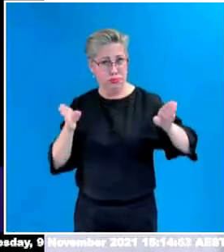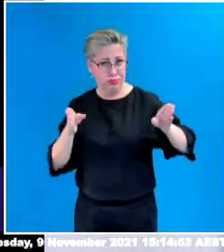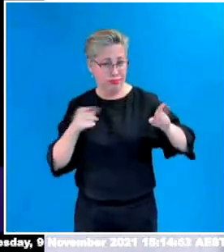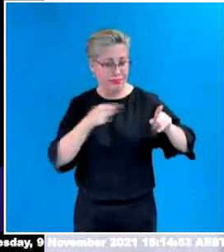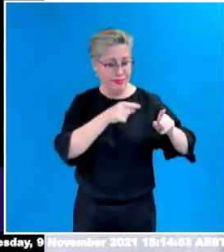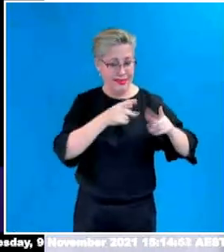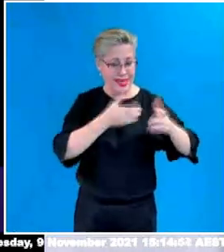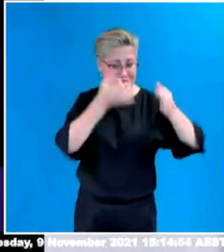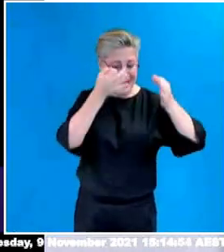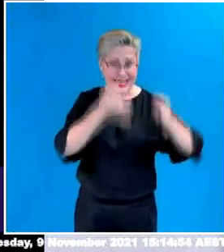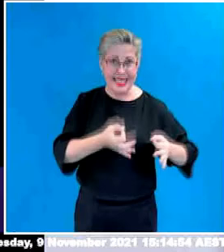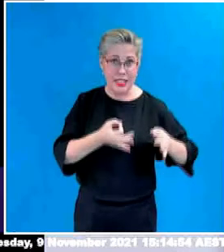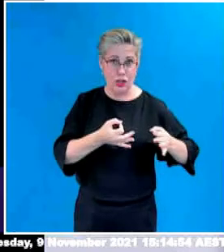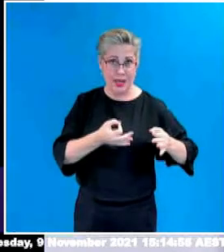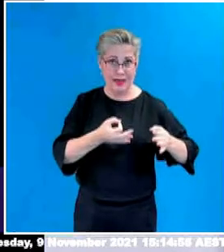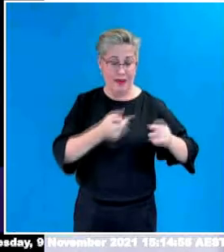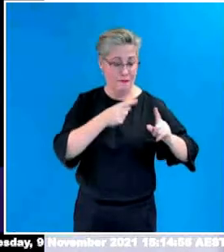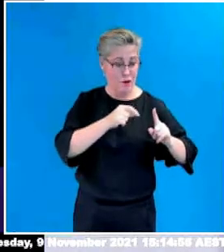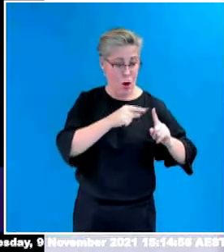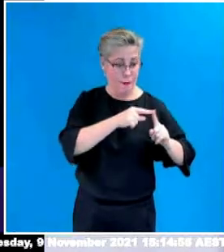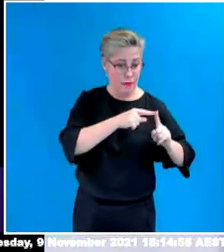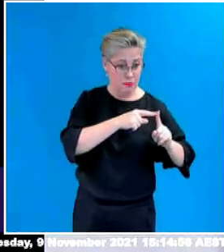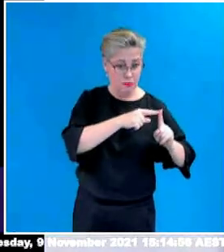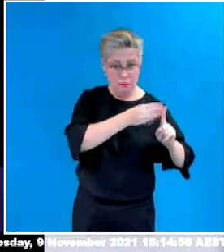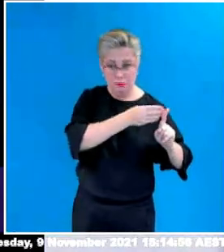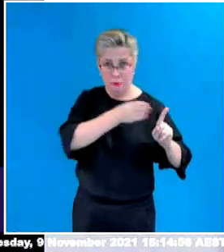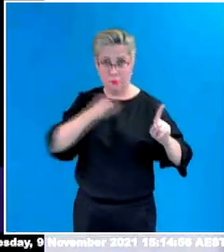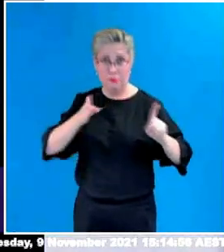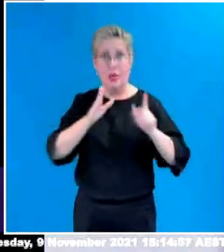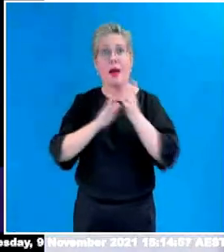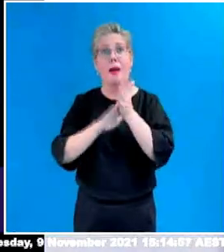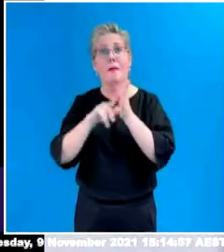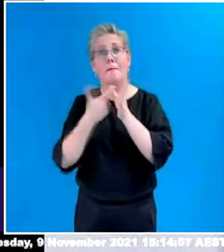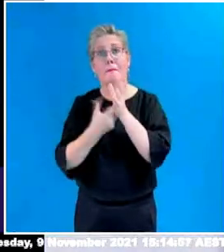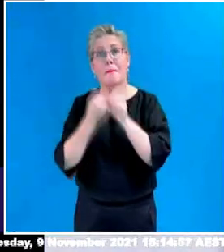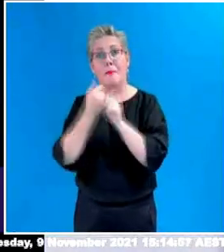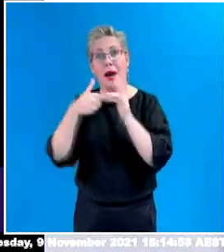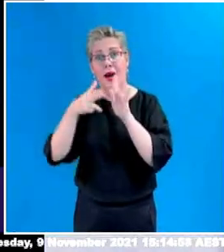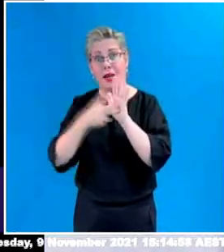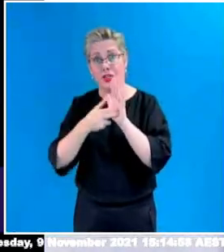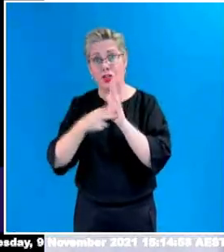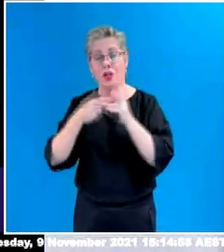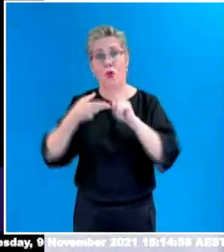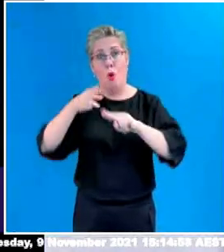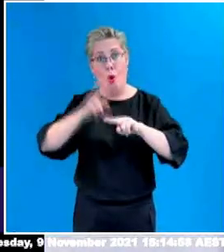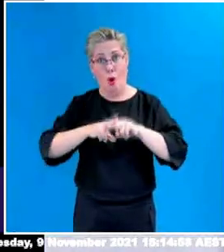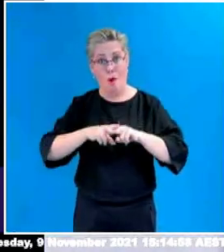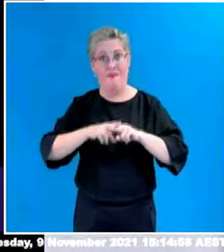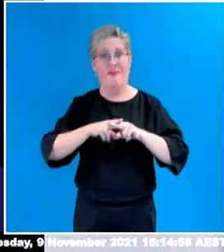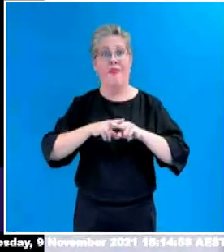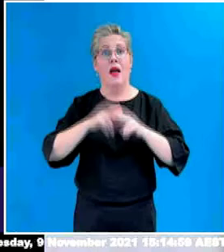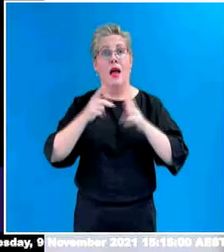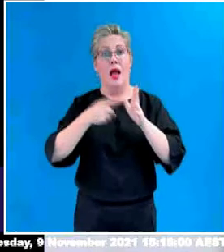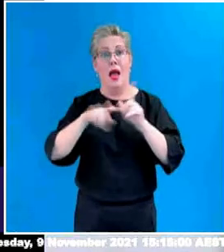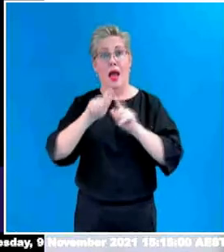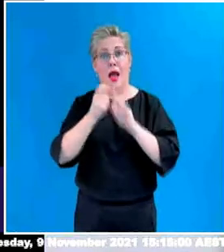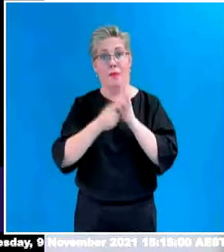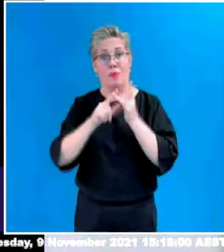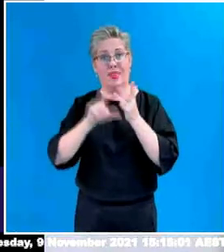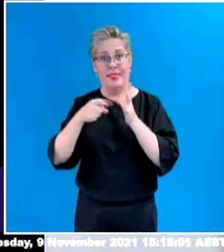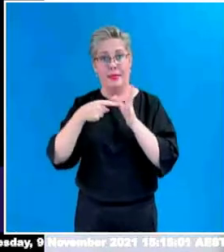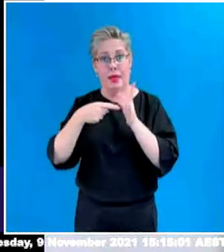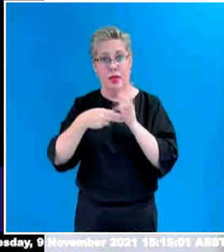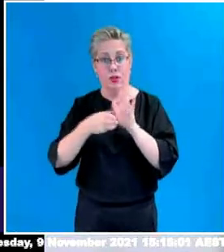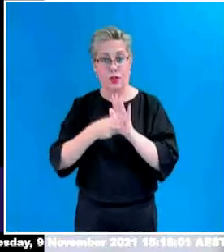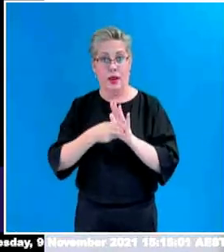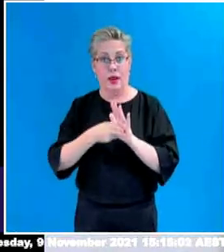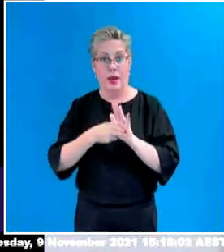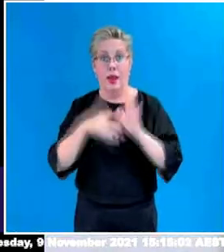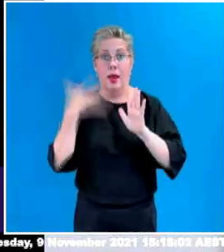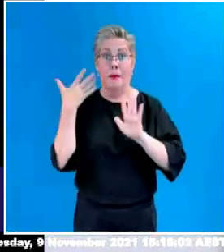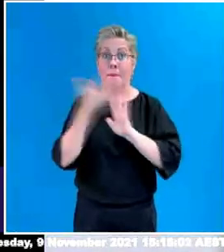what seems to be a case in support of margins of appreciation and deference,